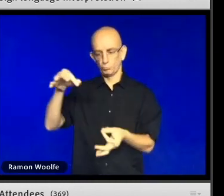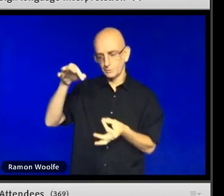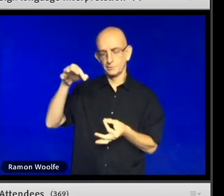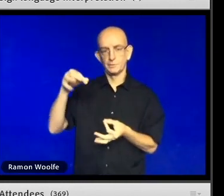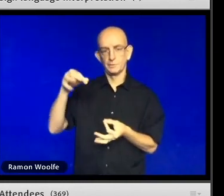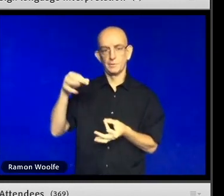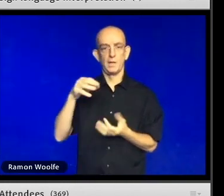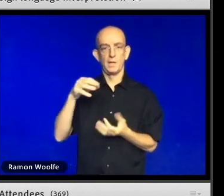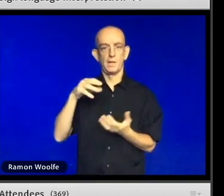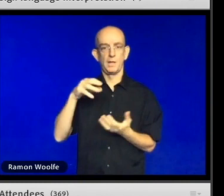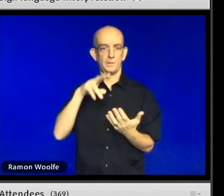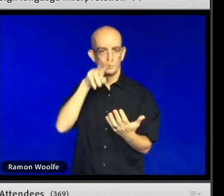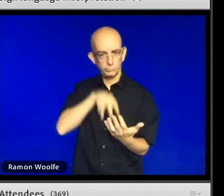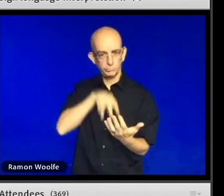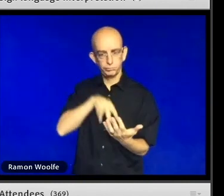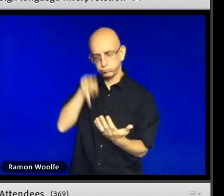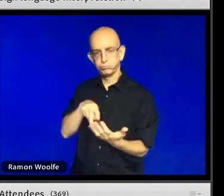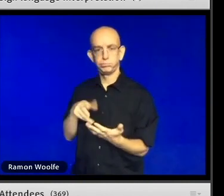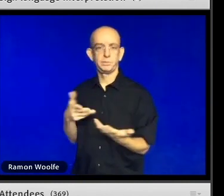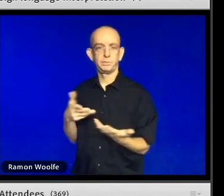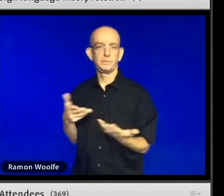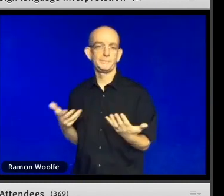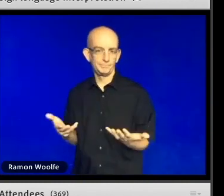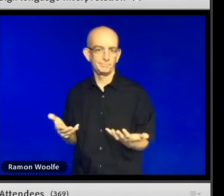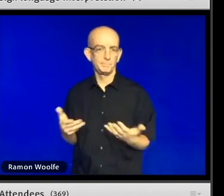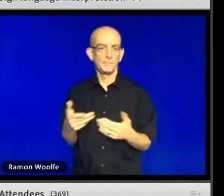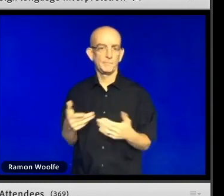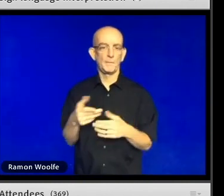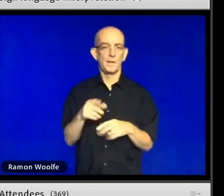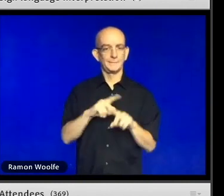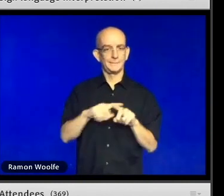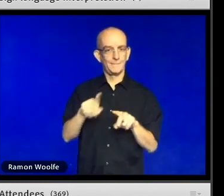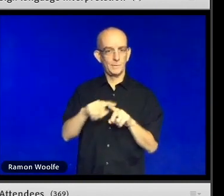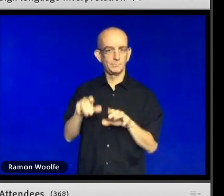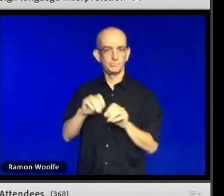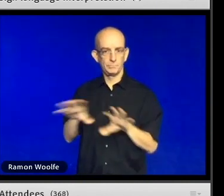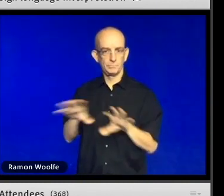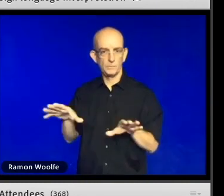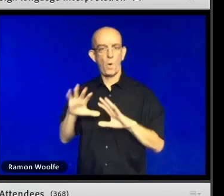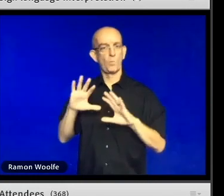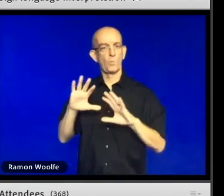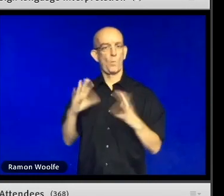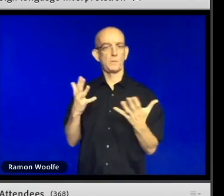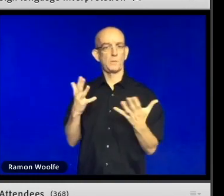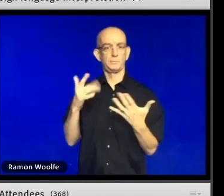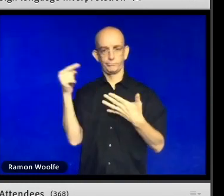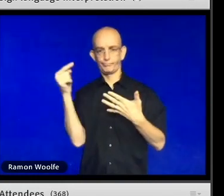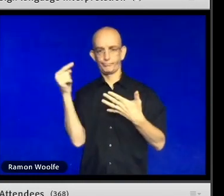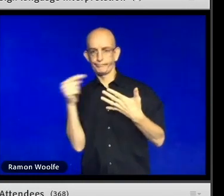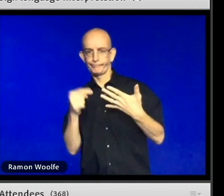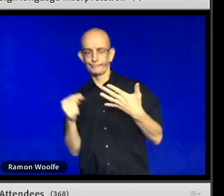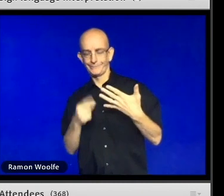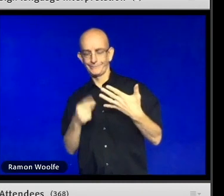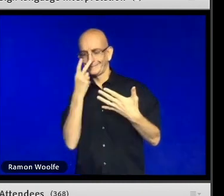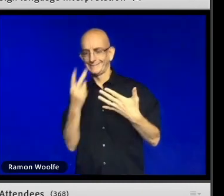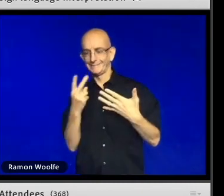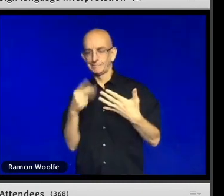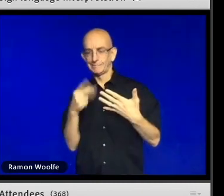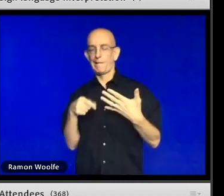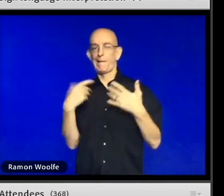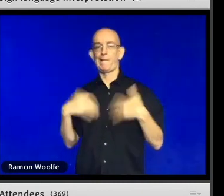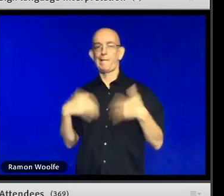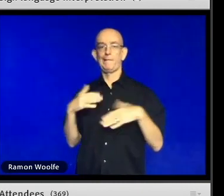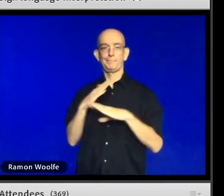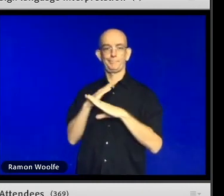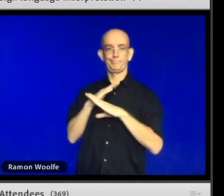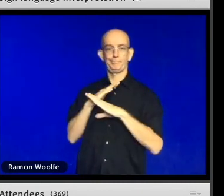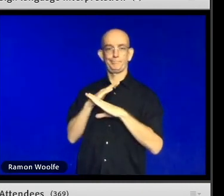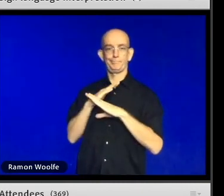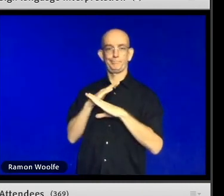and giving them smaller braille handbooks which can be kept in the . To know